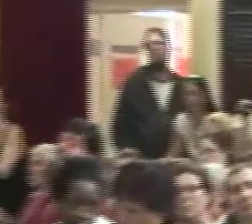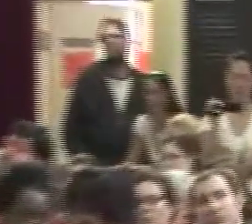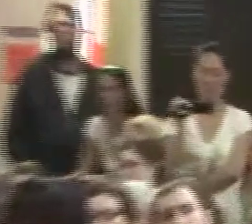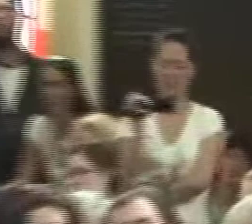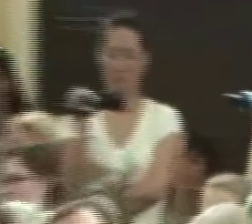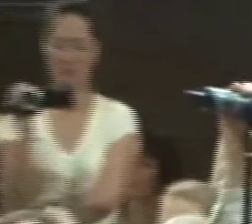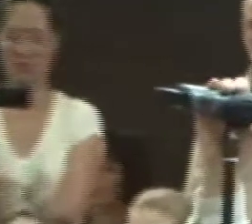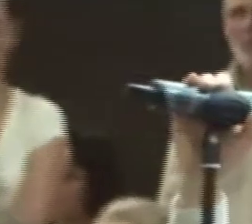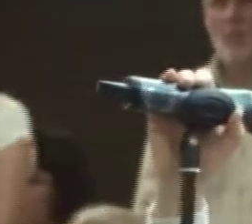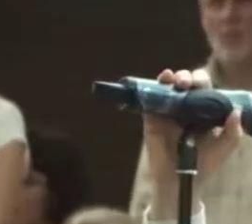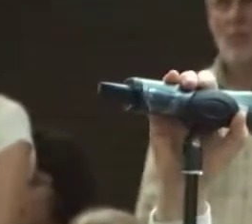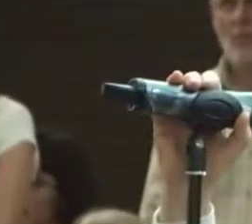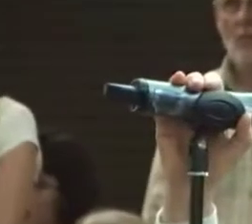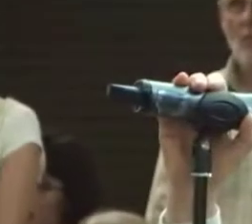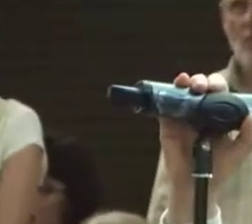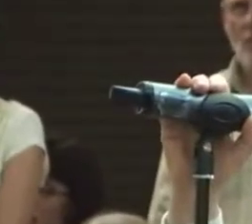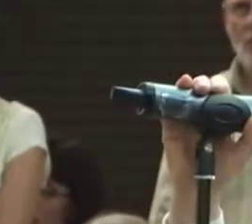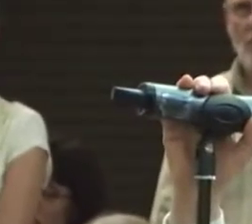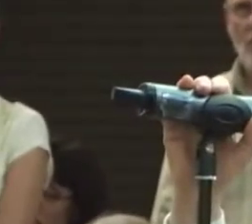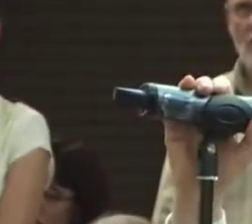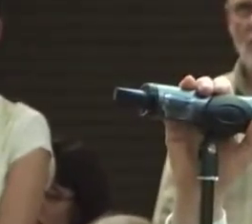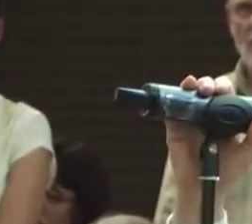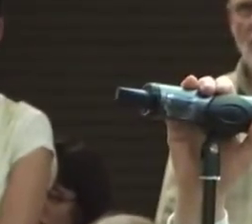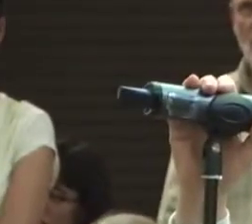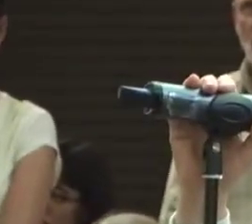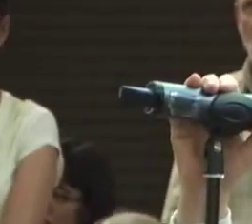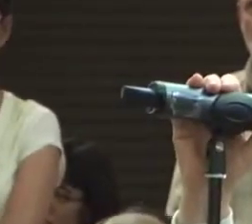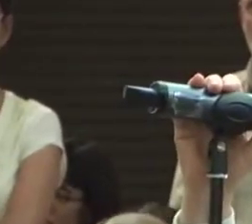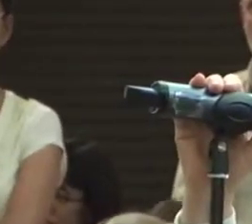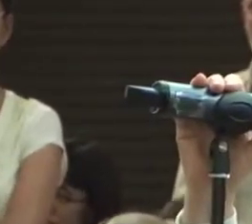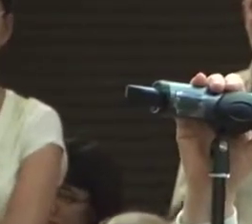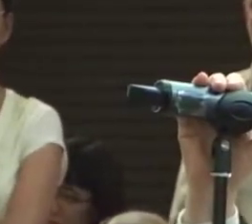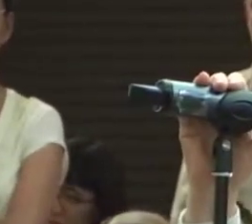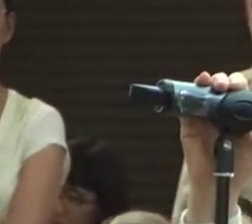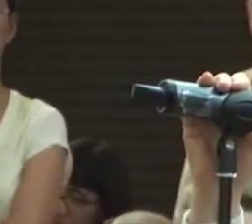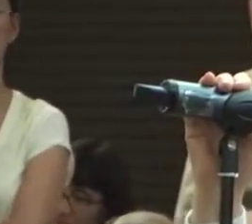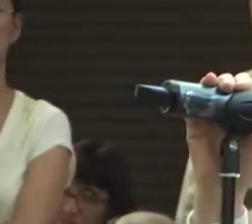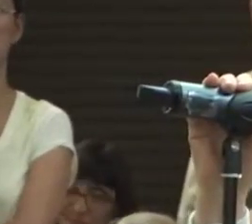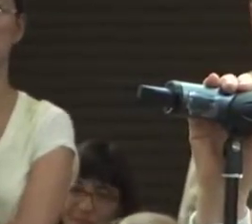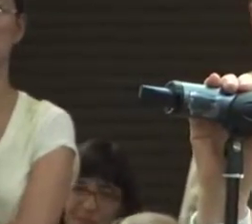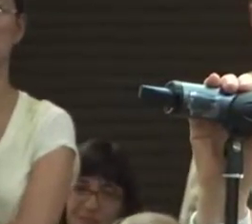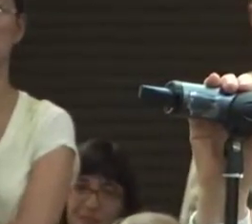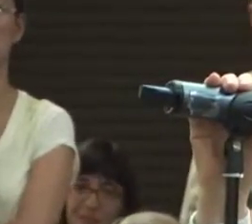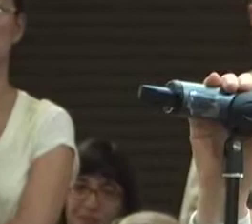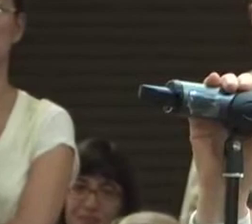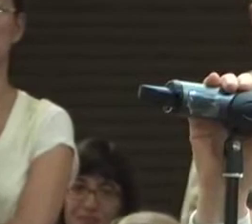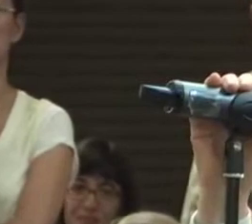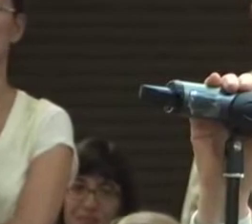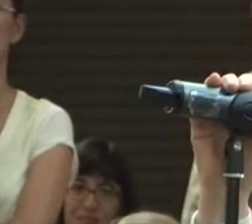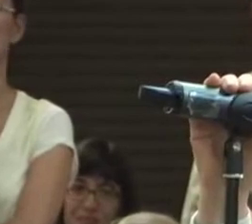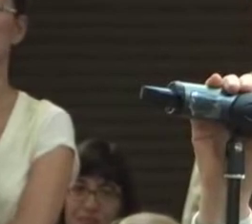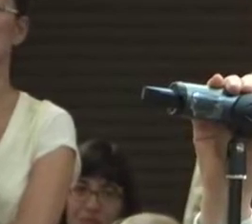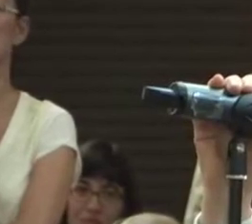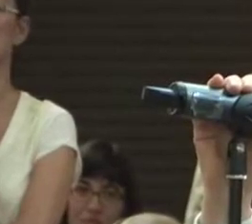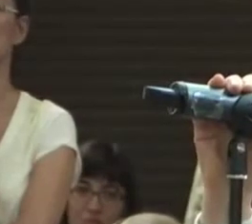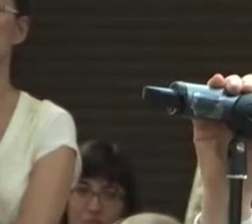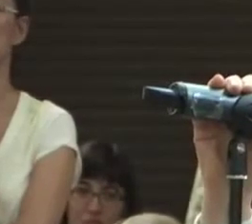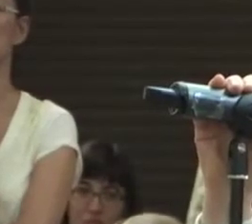those of us living with environmental sensitivities; specifically, multiple chemical sensitivities and electrical hypersensitivities.